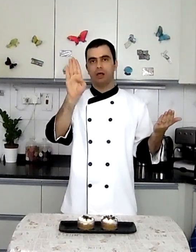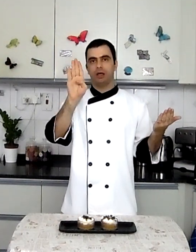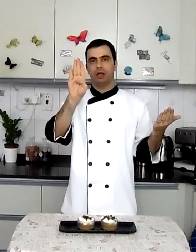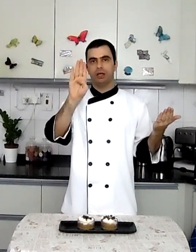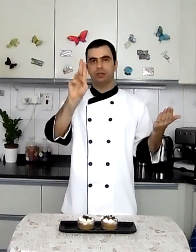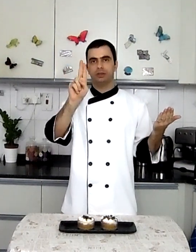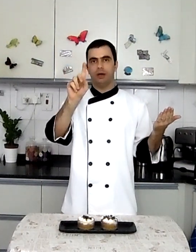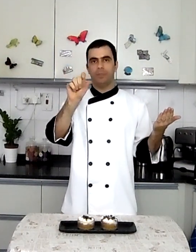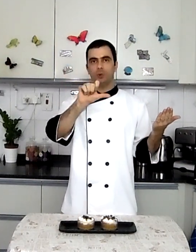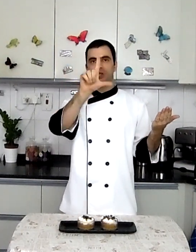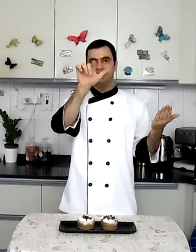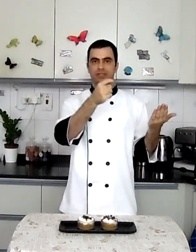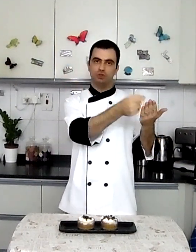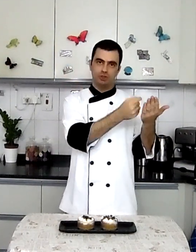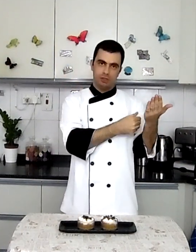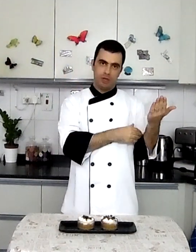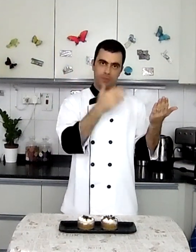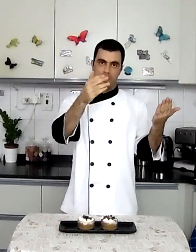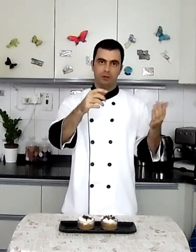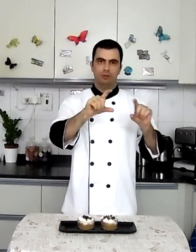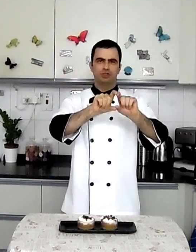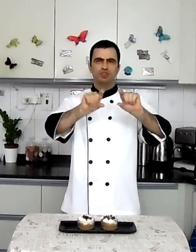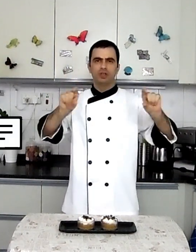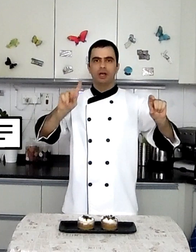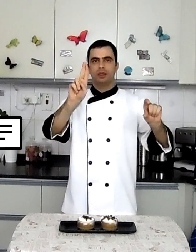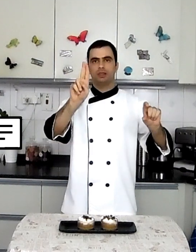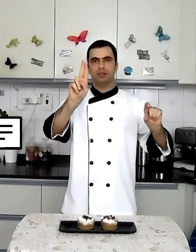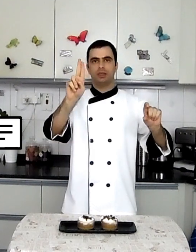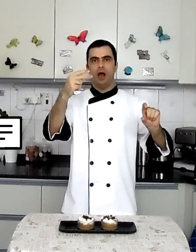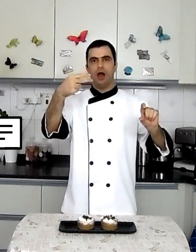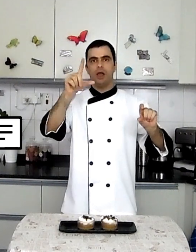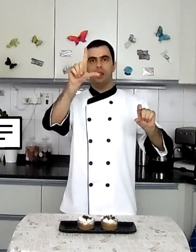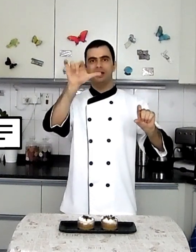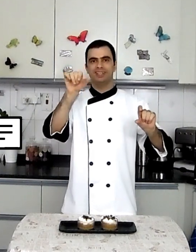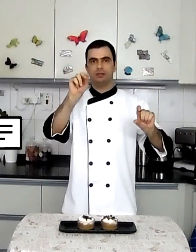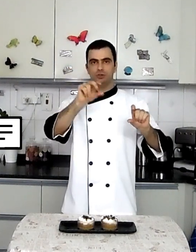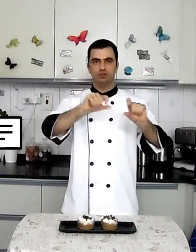please leave a comment رجاءاً اكتبولي تعليق